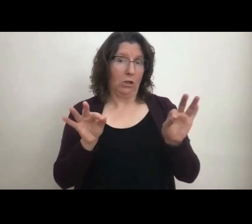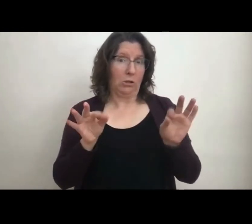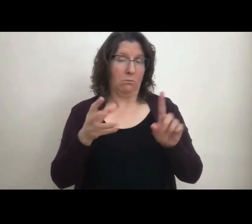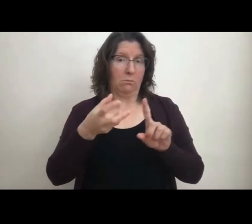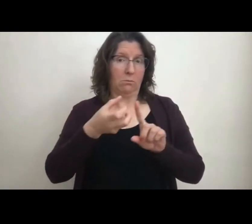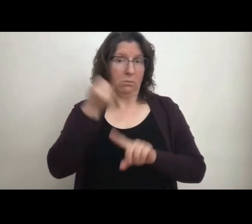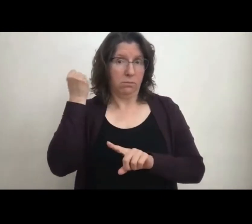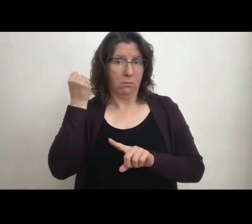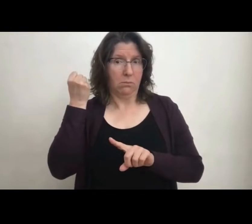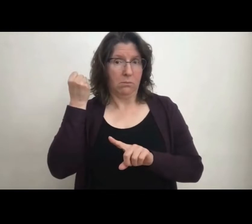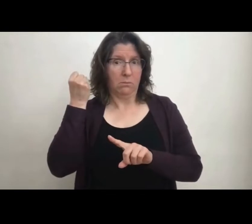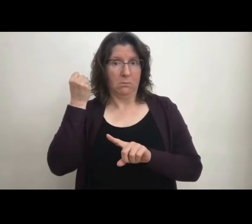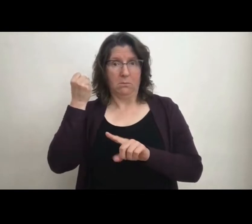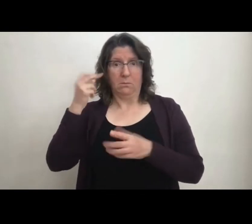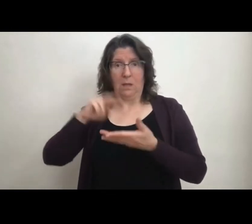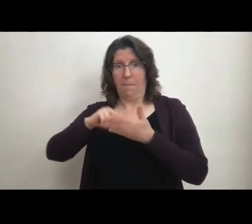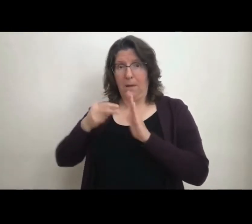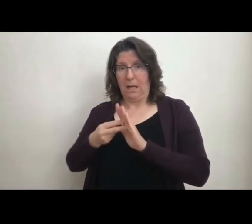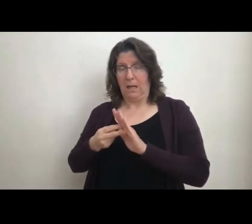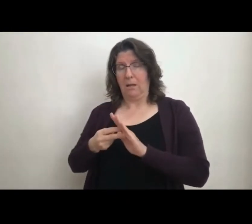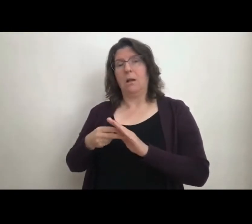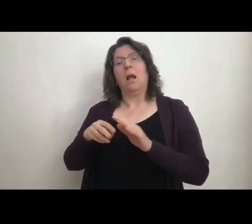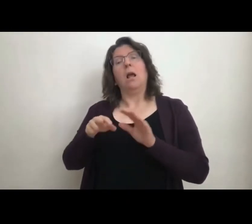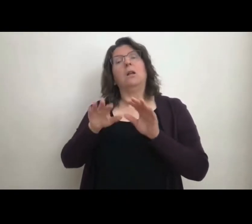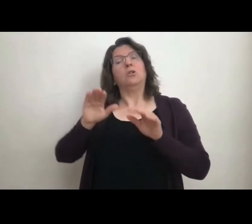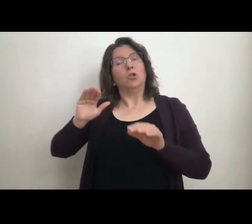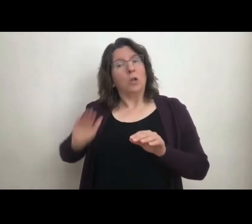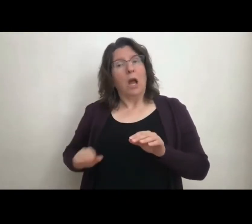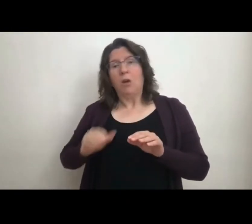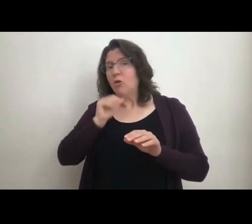The real consequence is that the child, by this time, is language deprived.